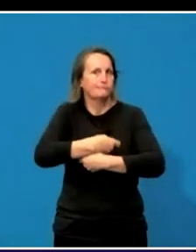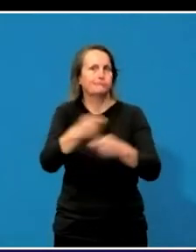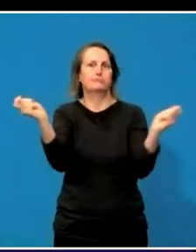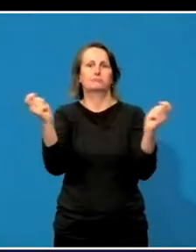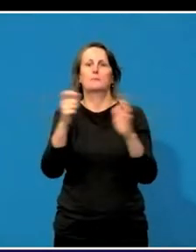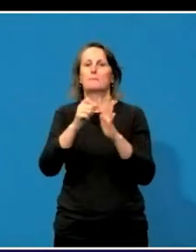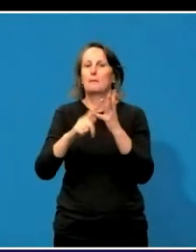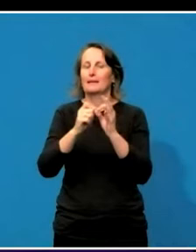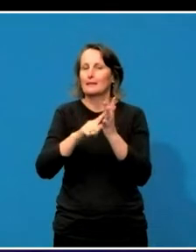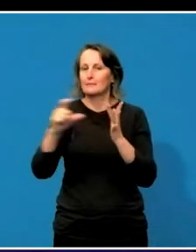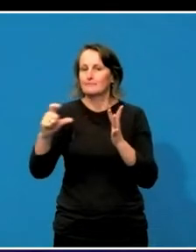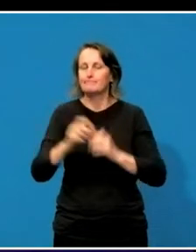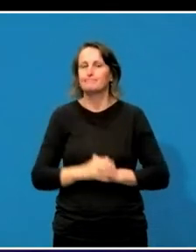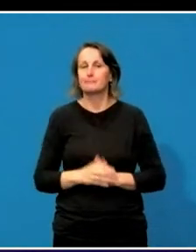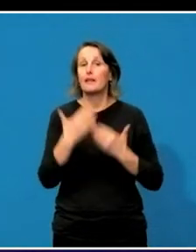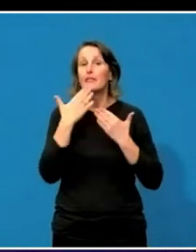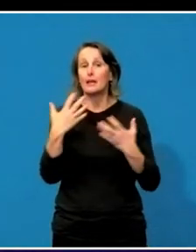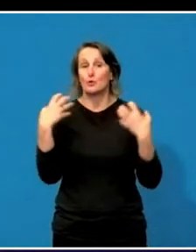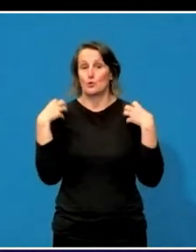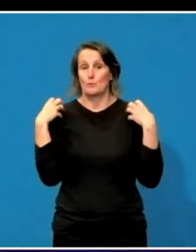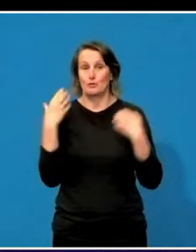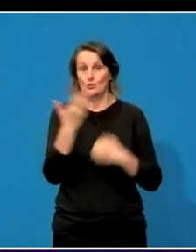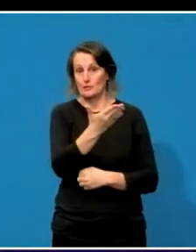I thank you, Commissioners. It may be appropriate to adjourn briefly.